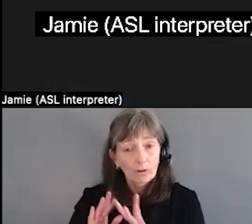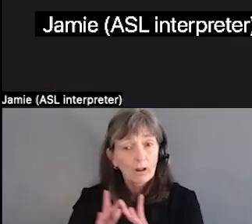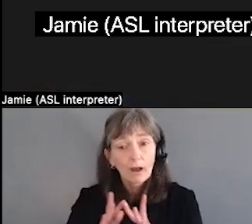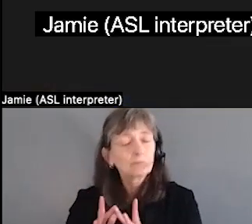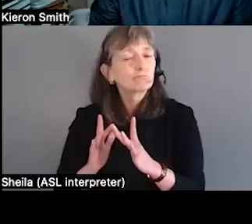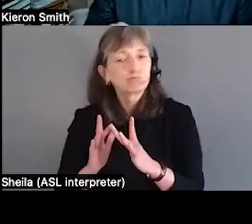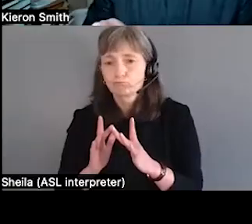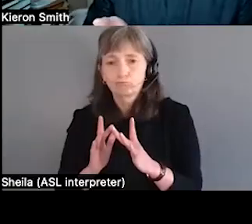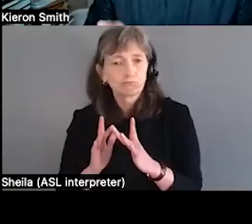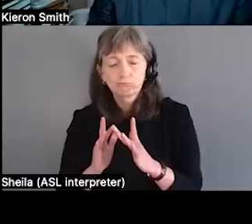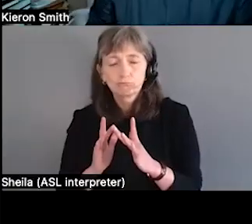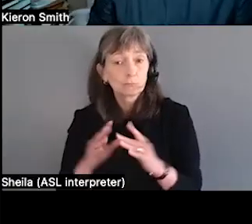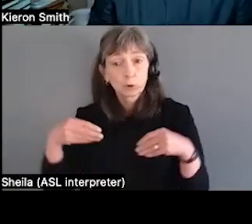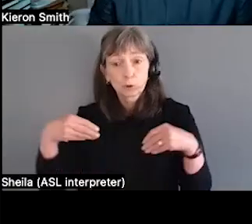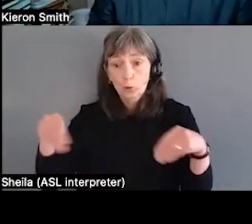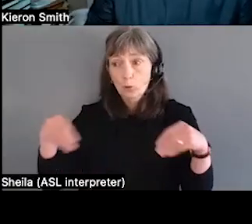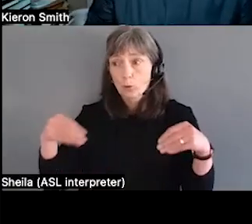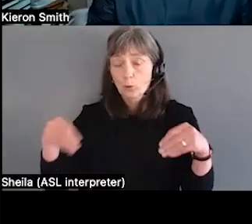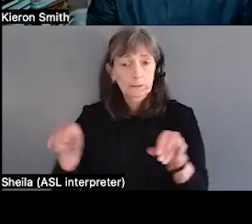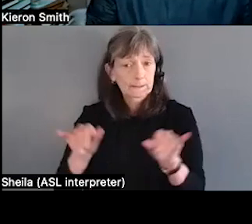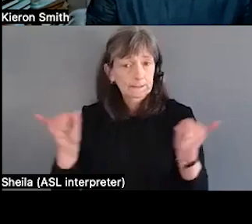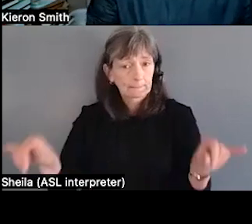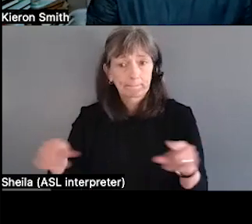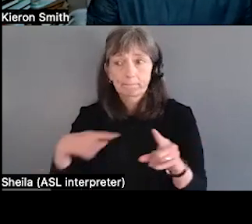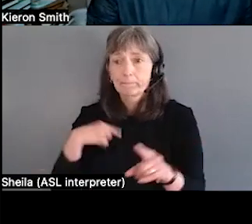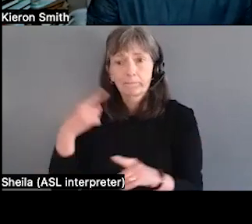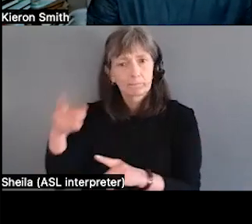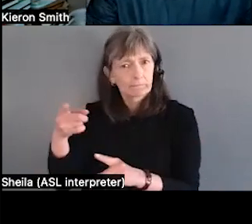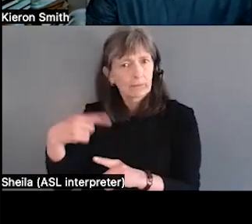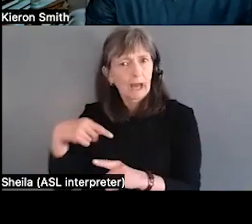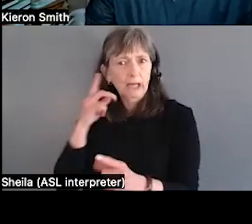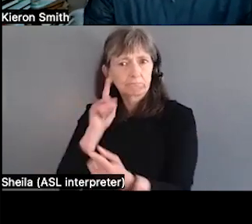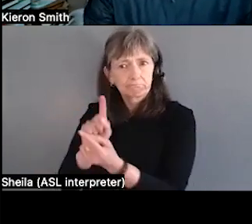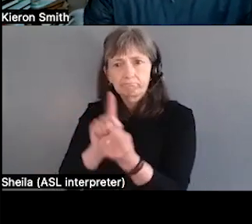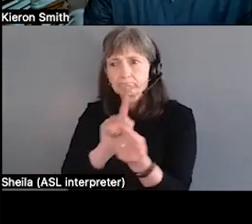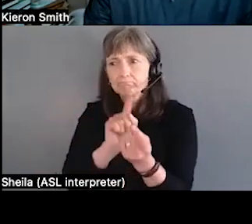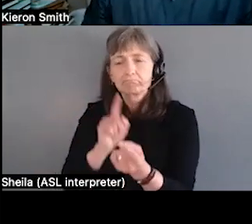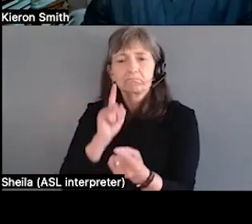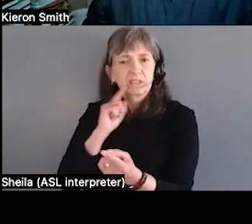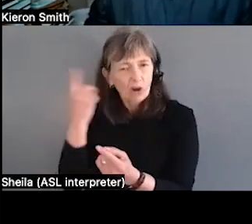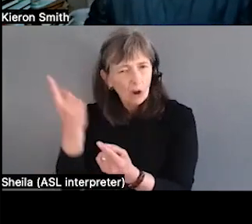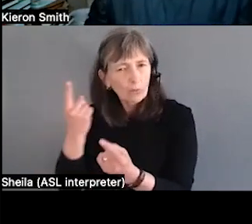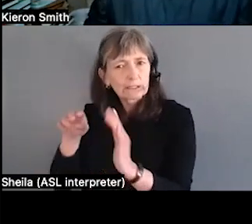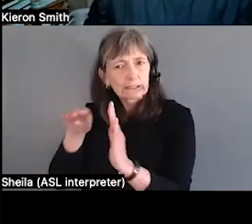to all the time are always making lists. I'm in a book sellers association group on Facebook,